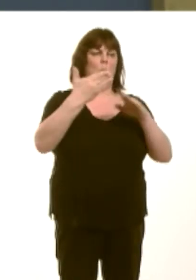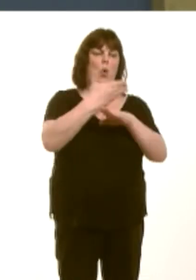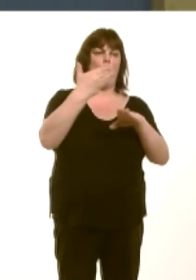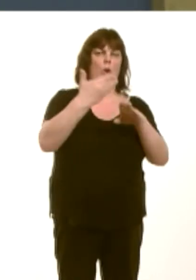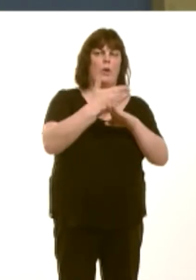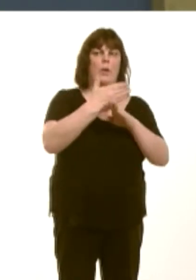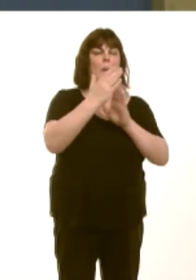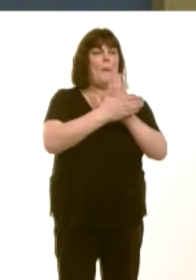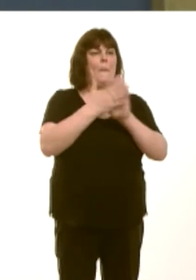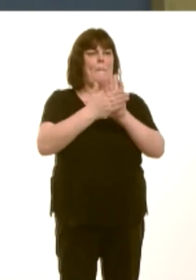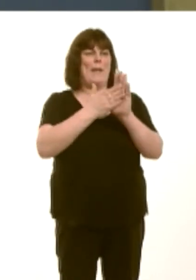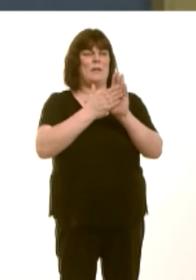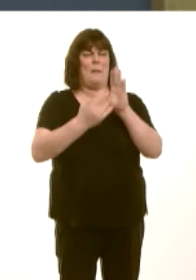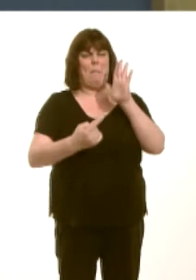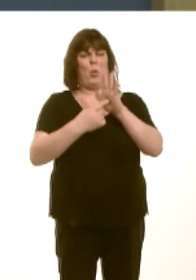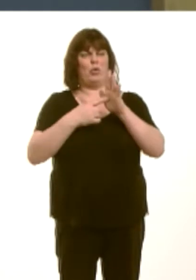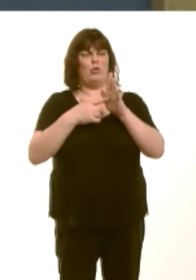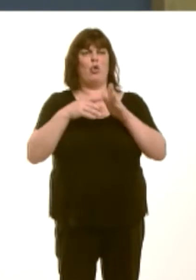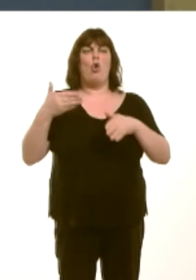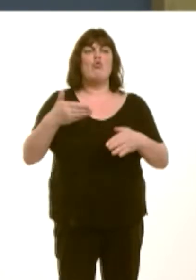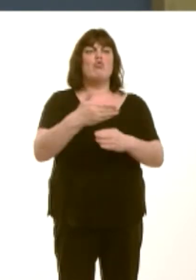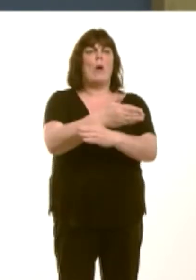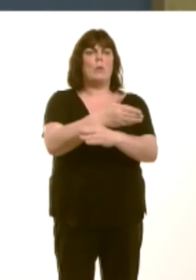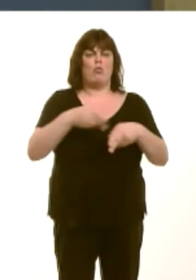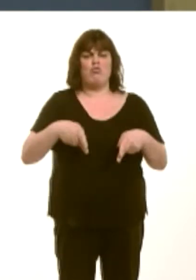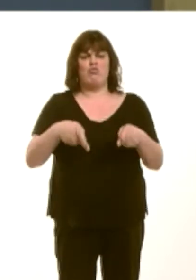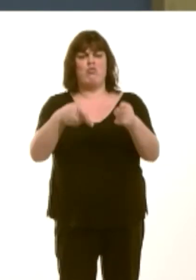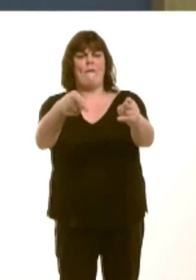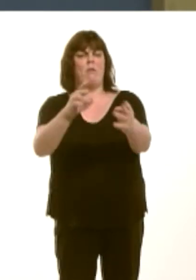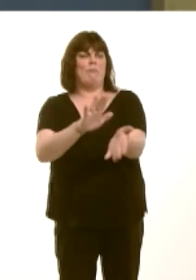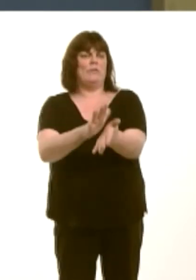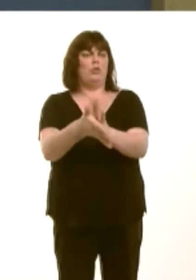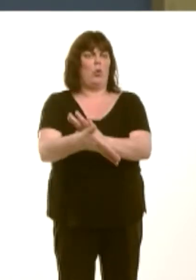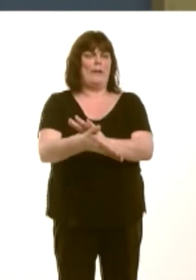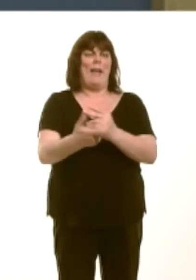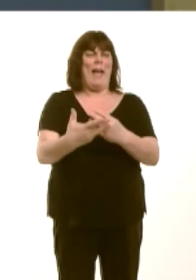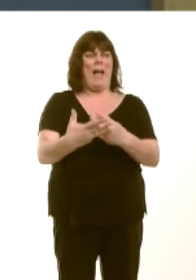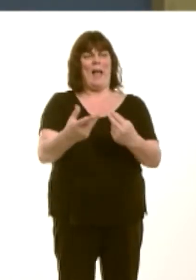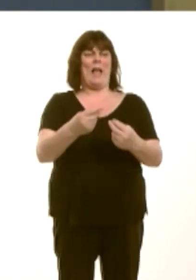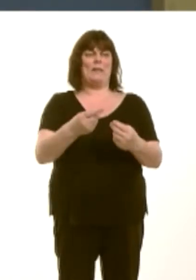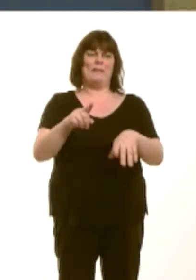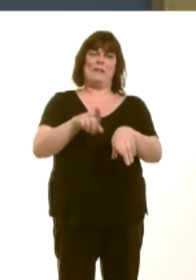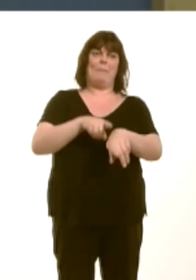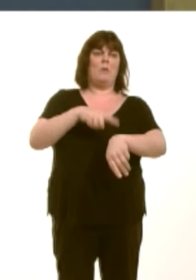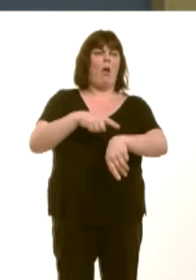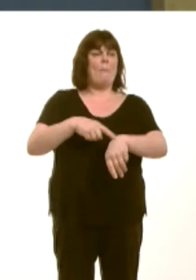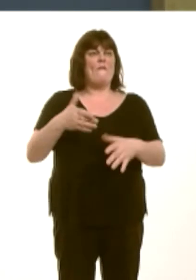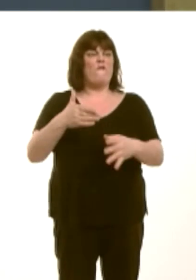destroyed and, in particular, gravel being removed during the season that fish would be laying their eggs.